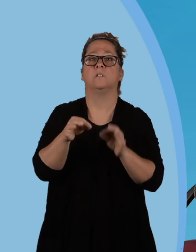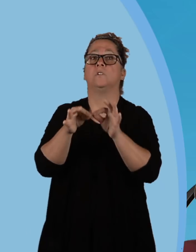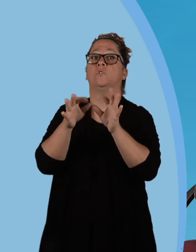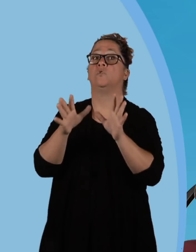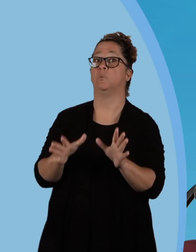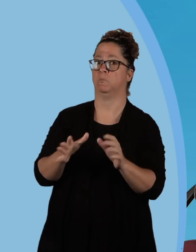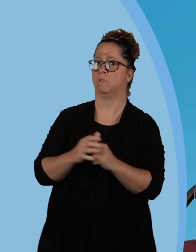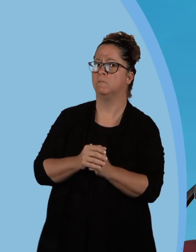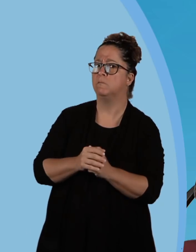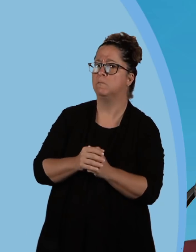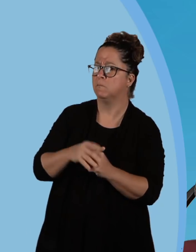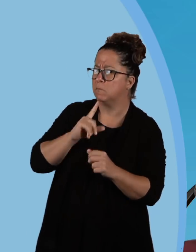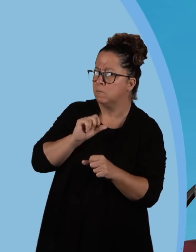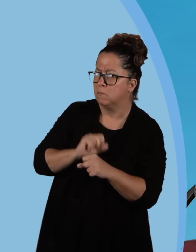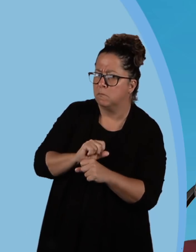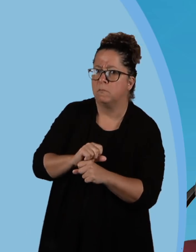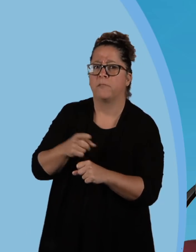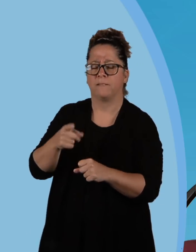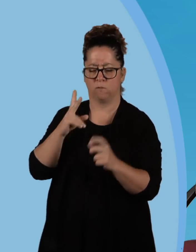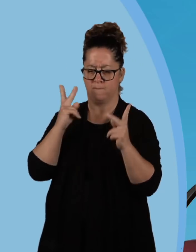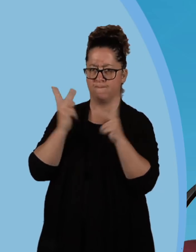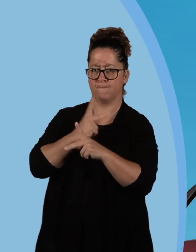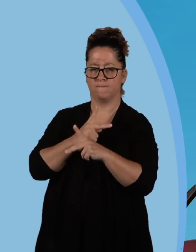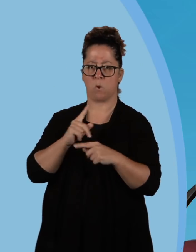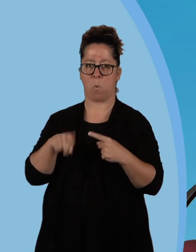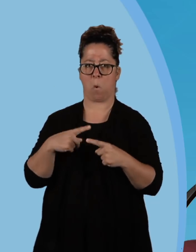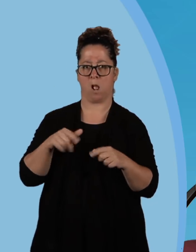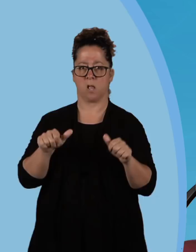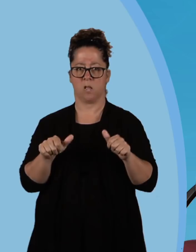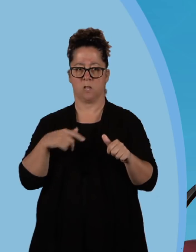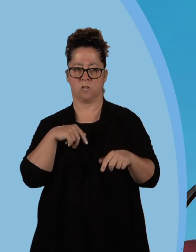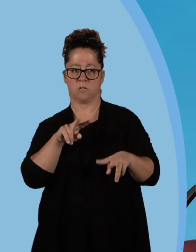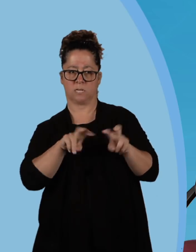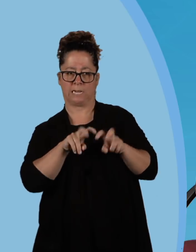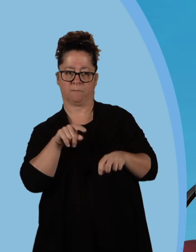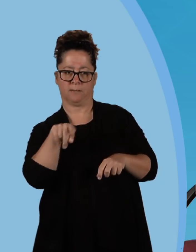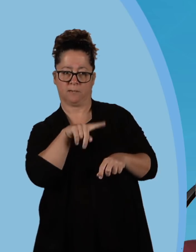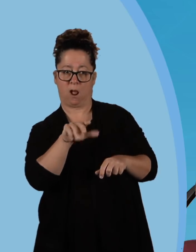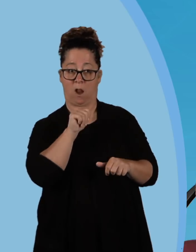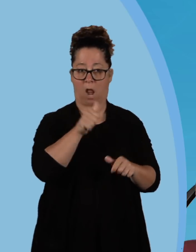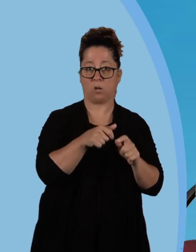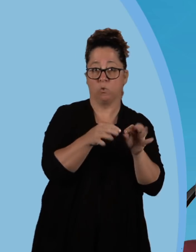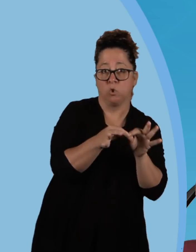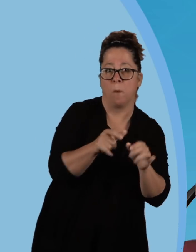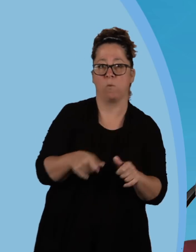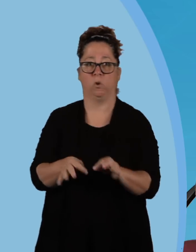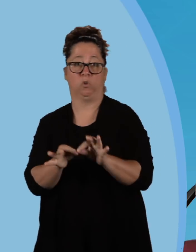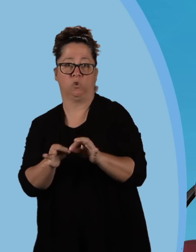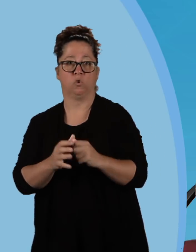"I'll be your backup if you need any help. I'm going to help you out on this." So there may be situations that the interpreter